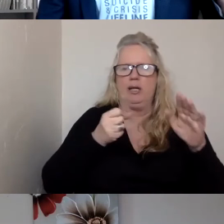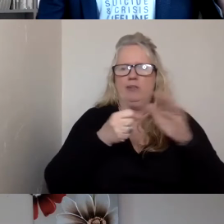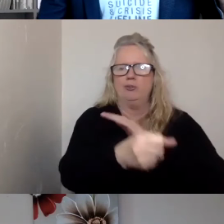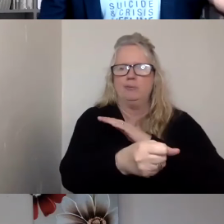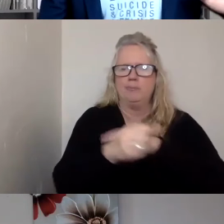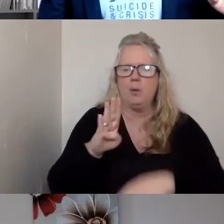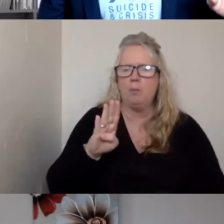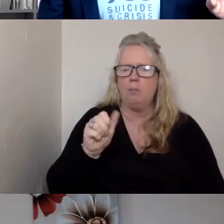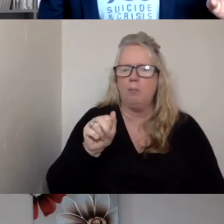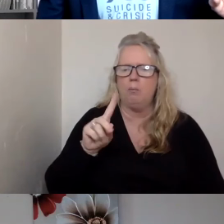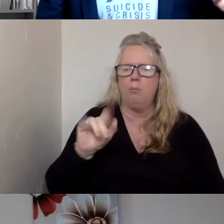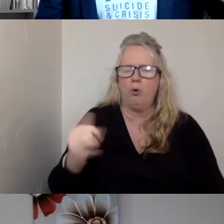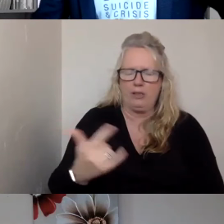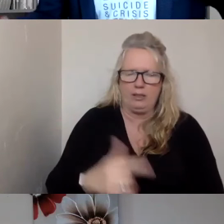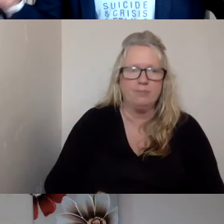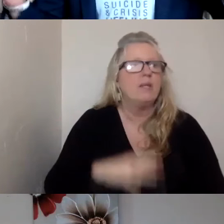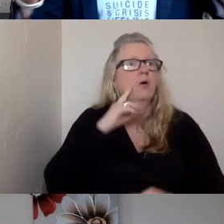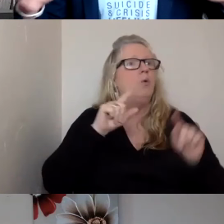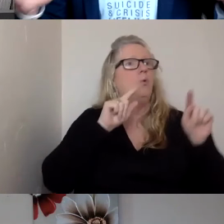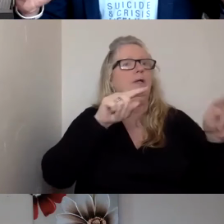NOW. AS WE GO TO OTHER COUNTRIES, ONE OF THE FIRST THING THAT